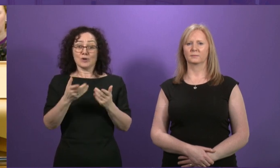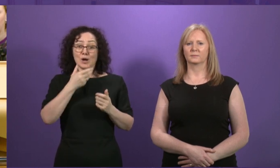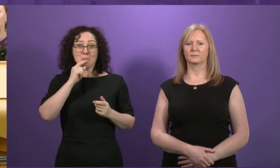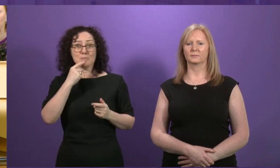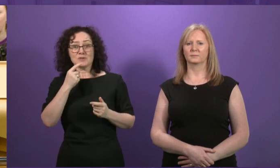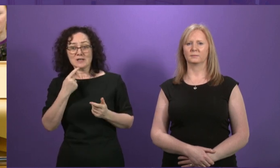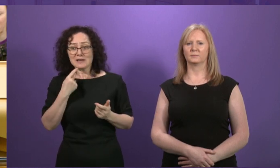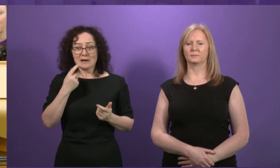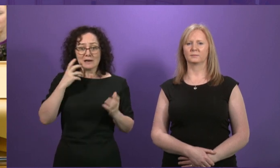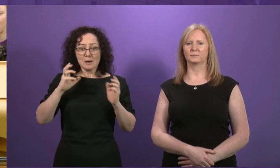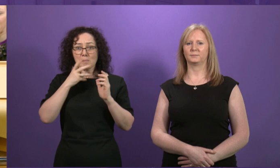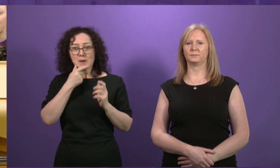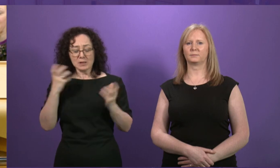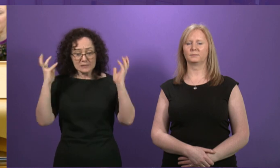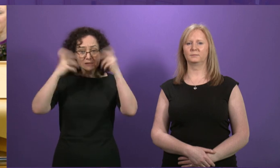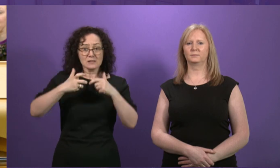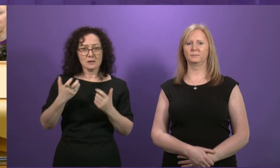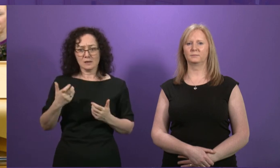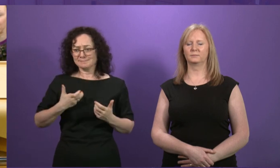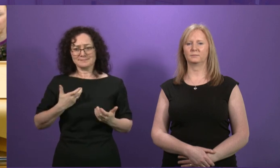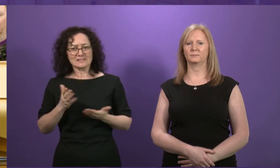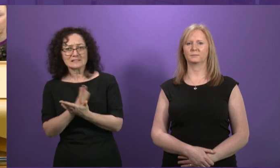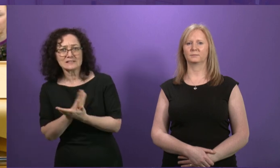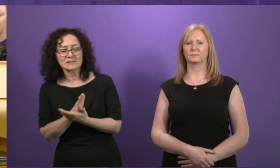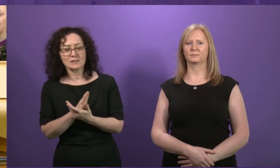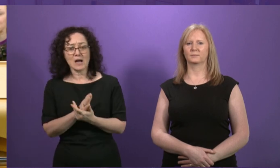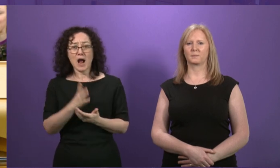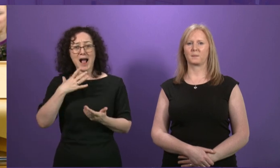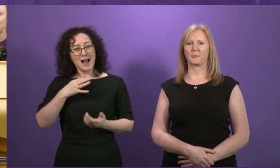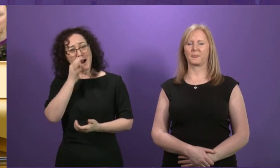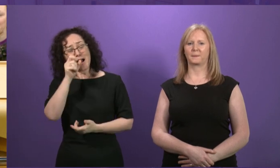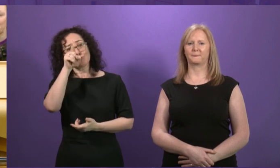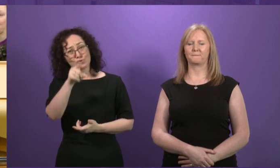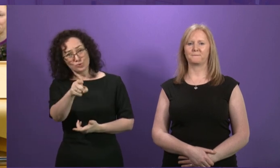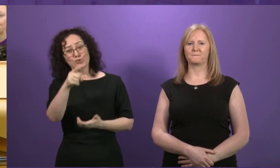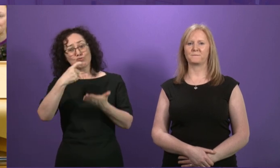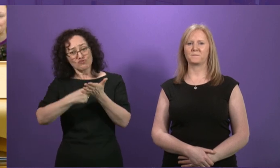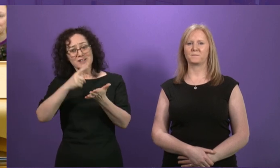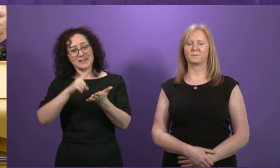Will Richard Leonard join me now in calling not just for no deal to be ruled out, but